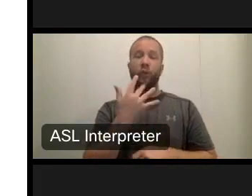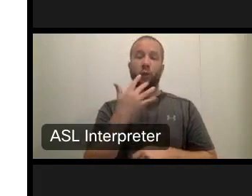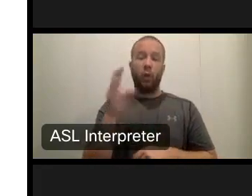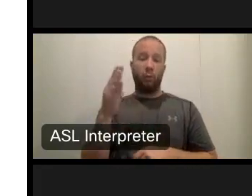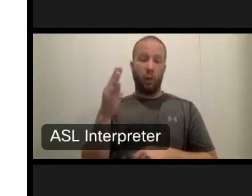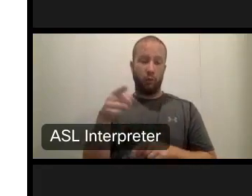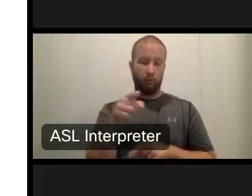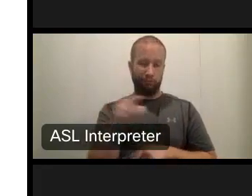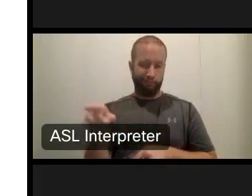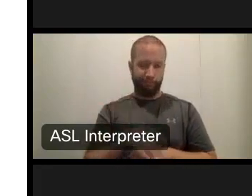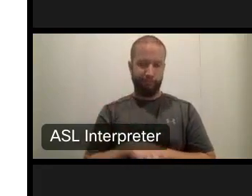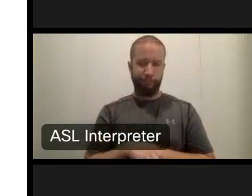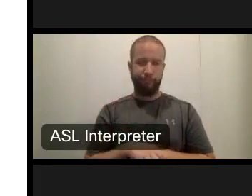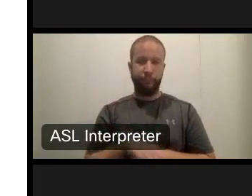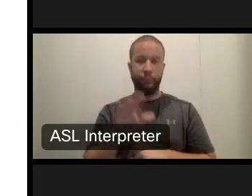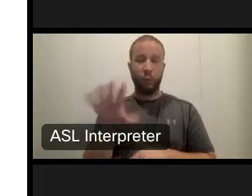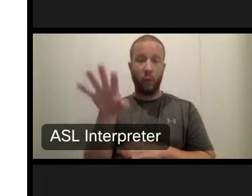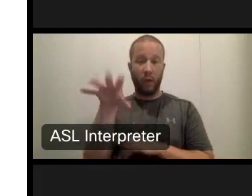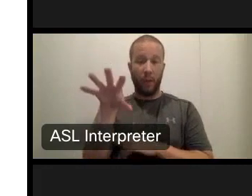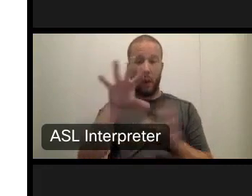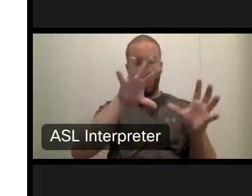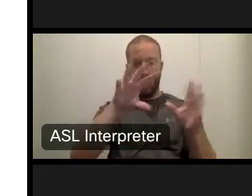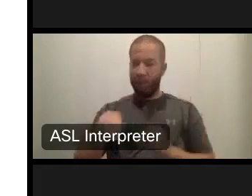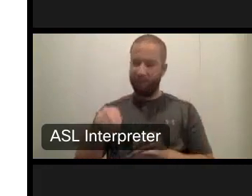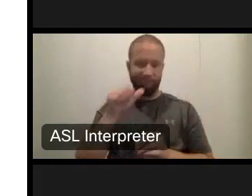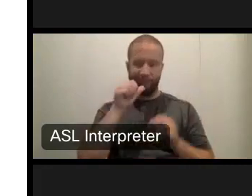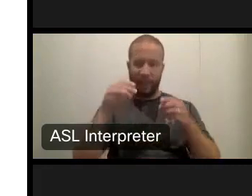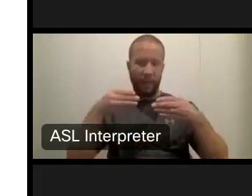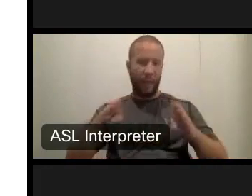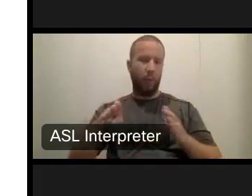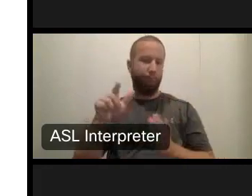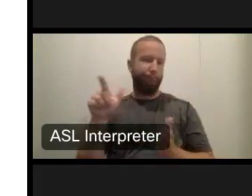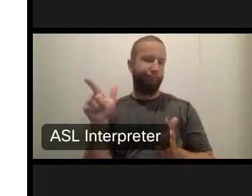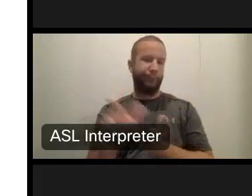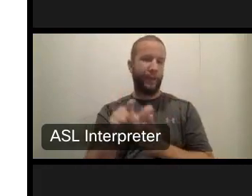video your video camera is off by default and you will not be able to share a video